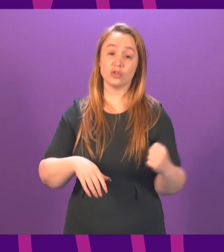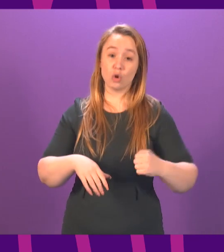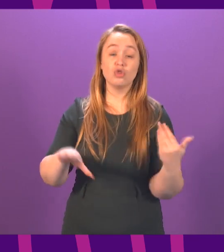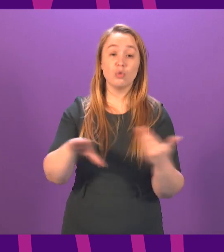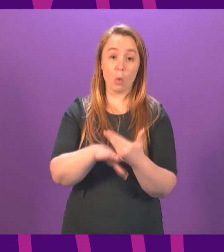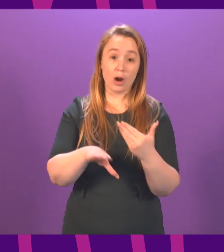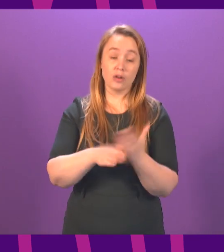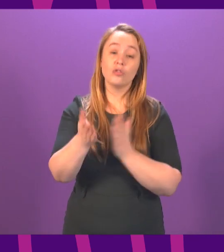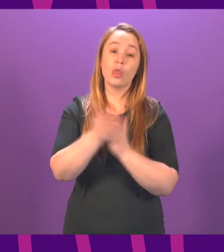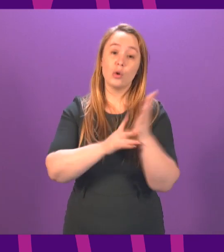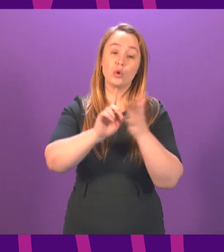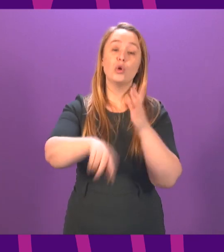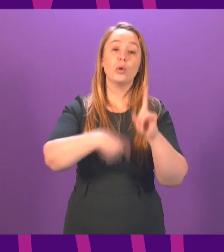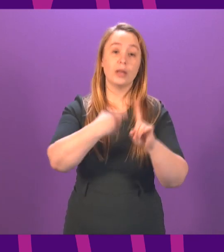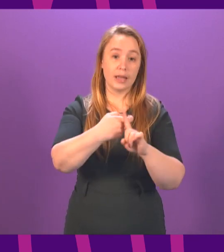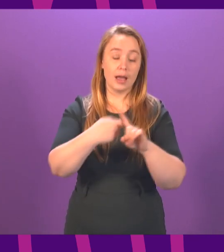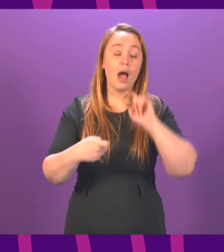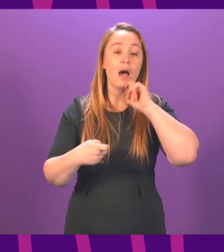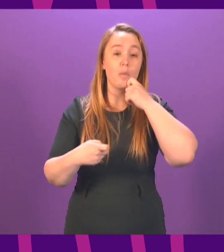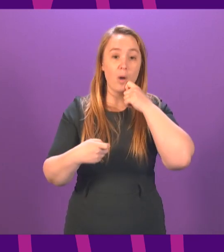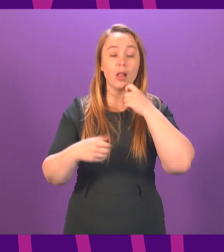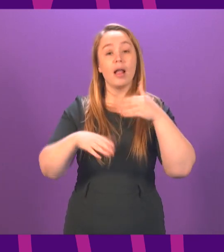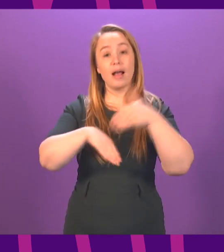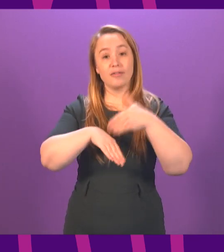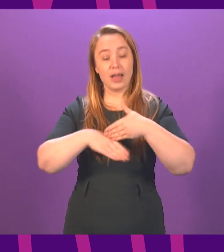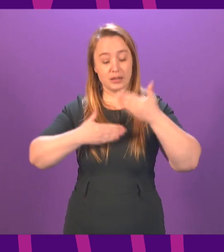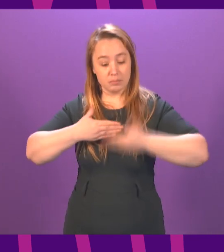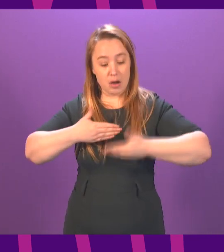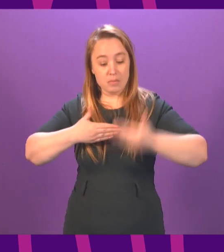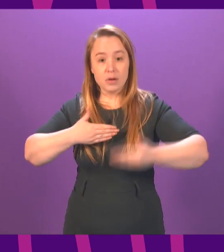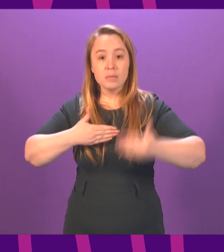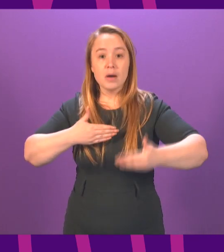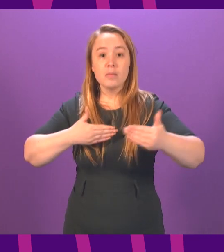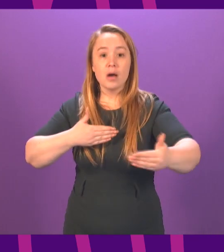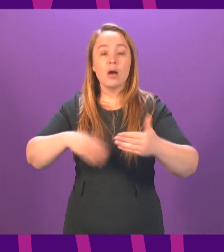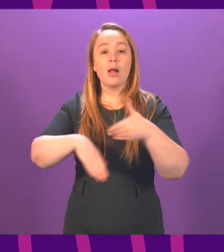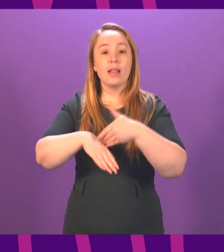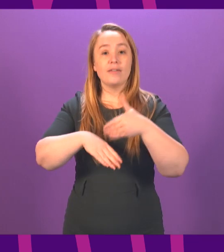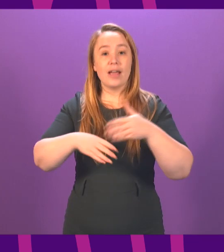If that happens, there will be a knock-on effect on the economy and the Scottish budget.